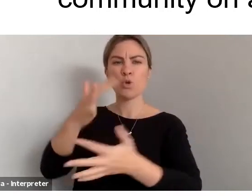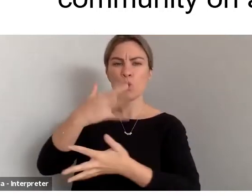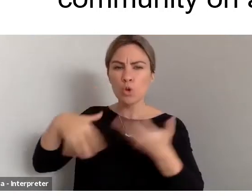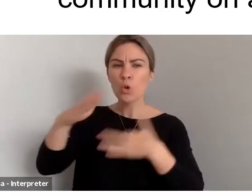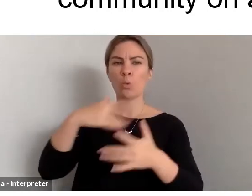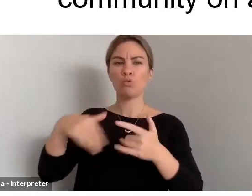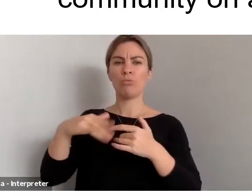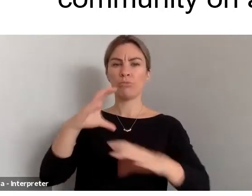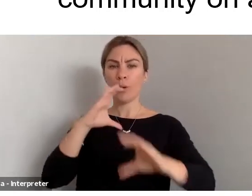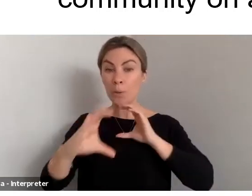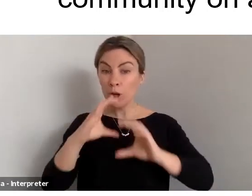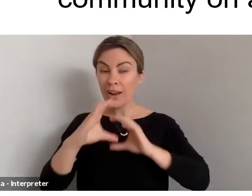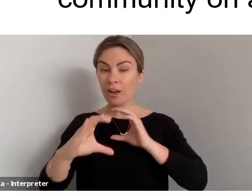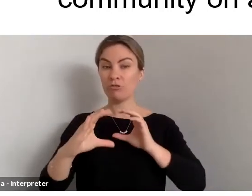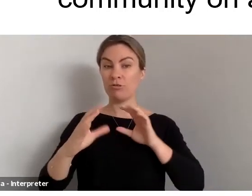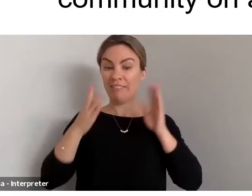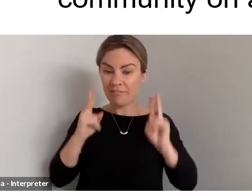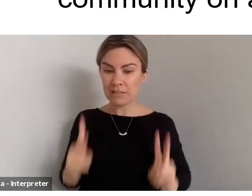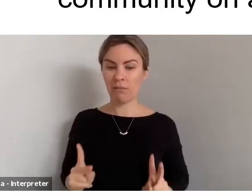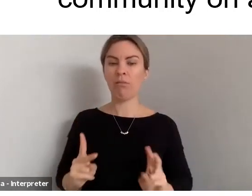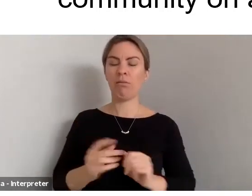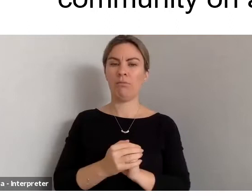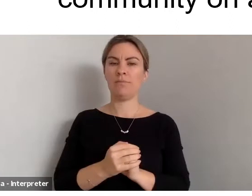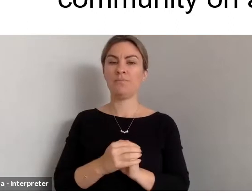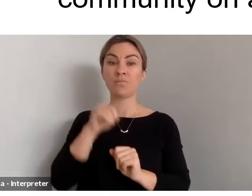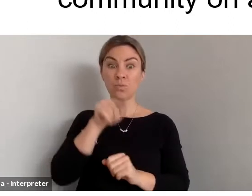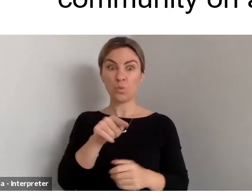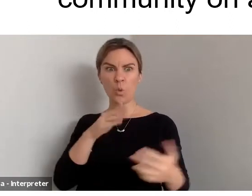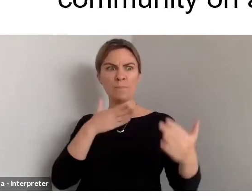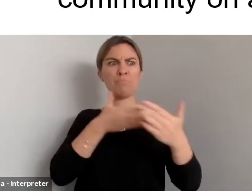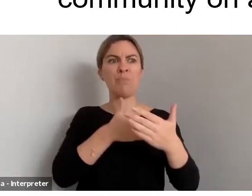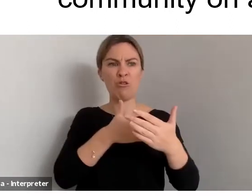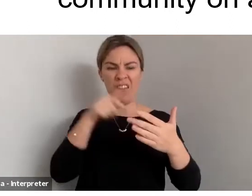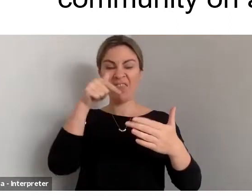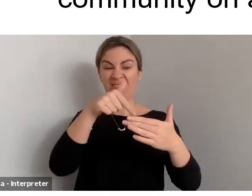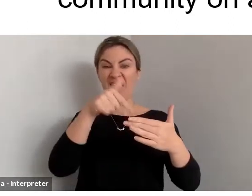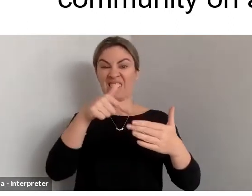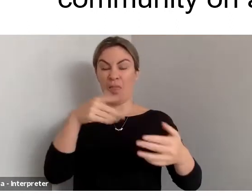Those barriers are the problem, not people, obviously.